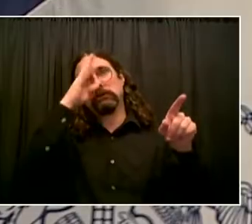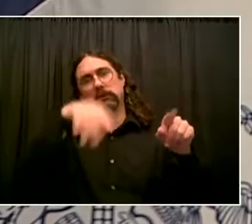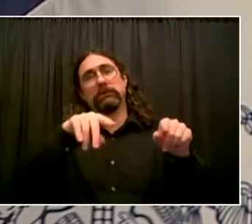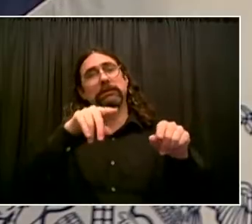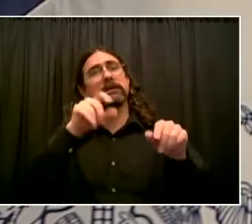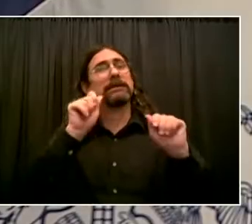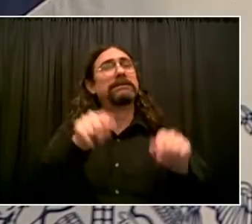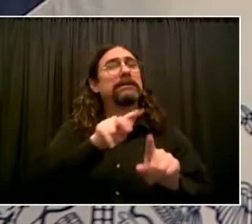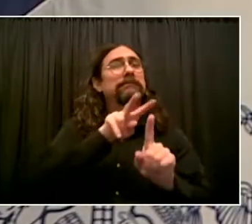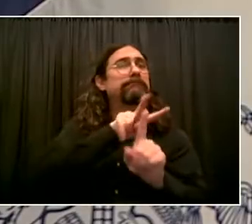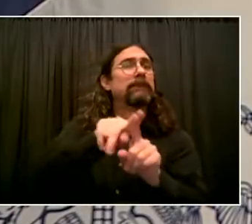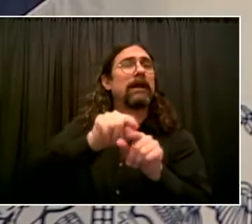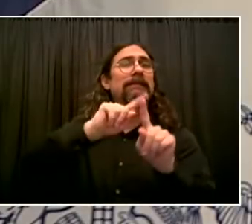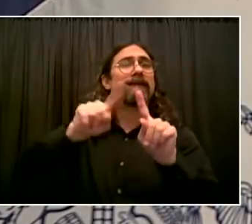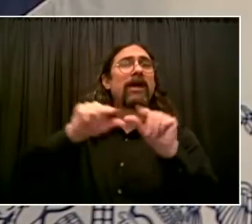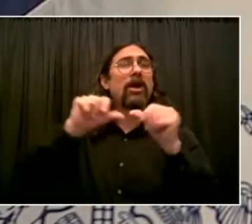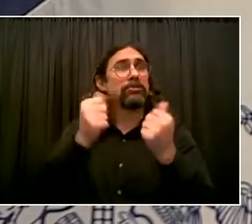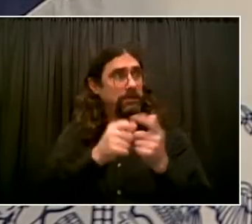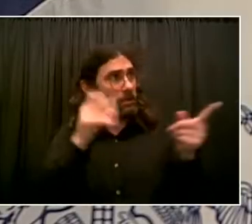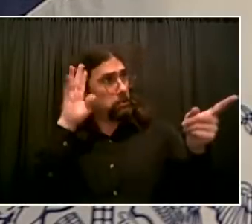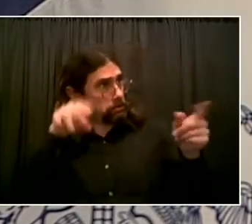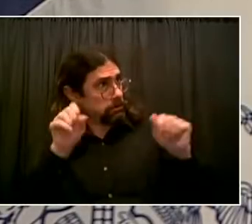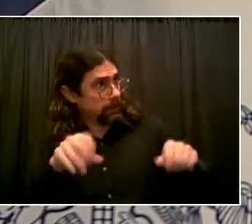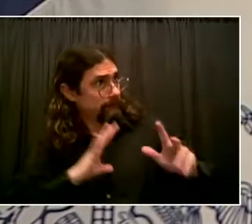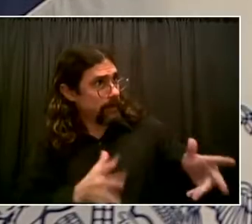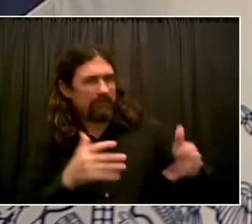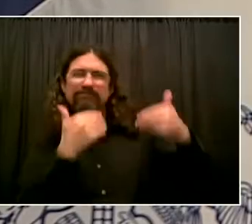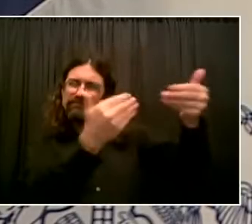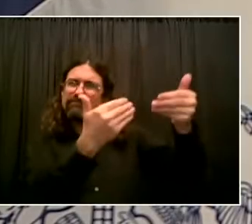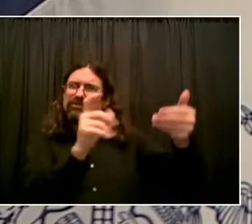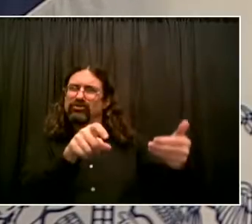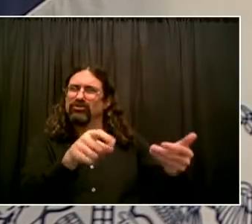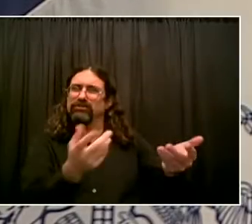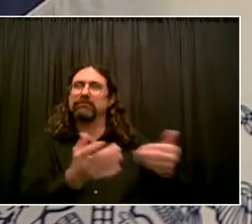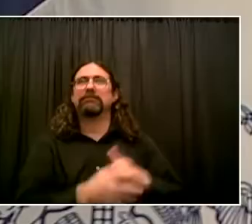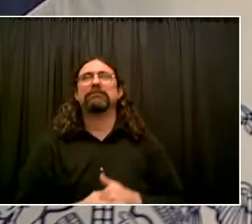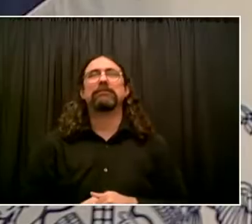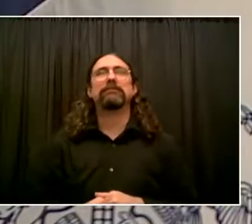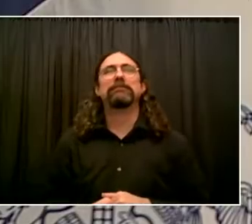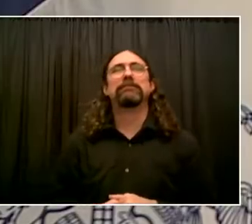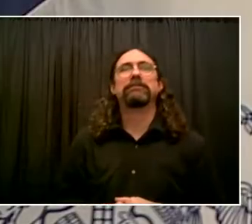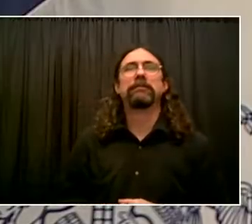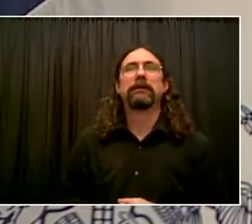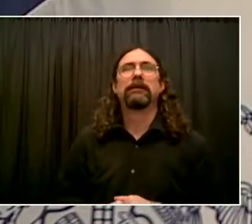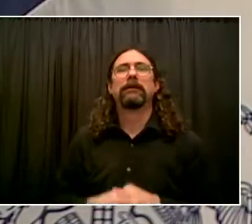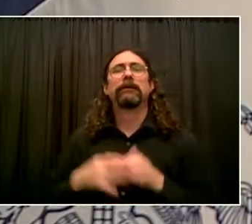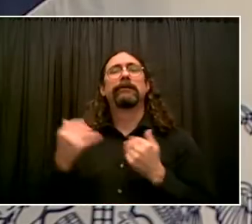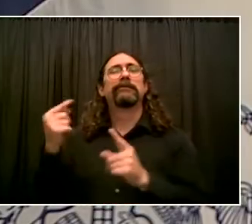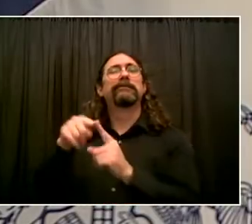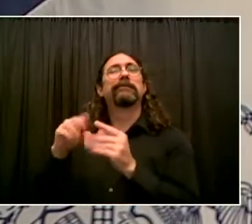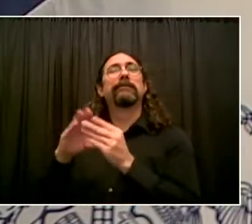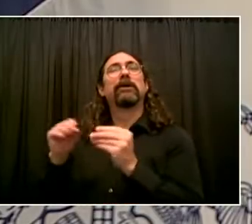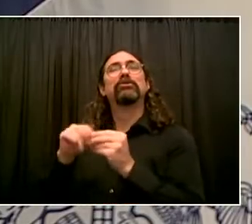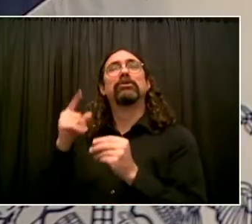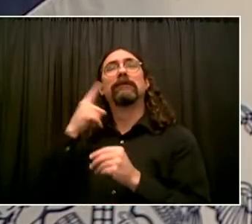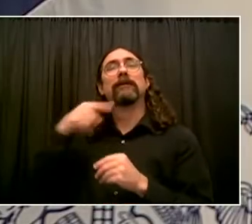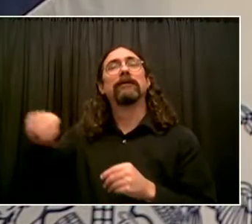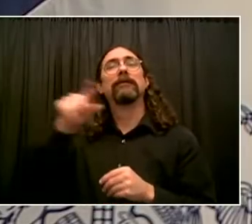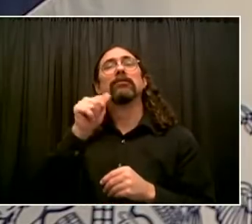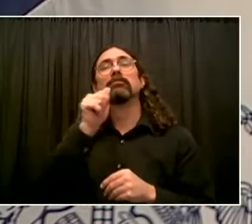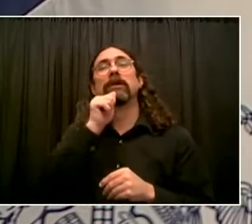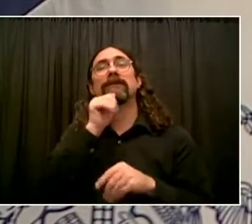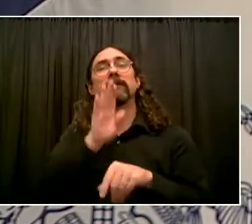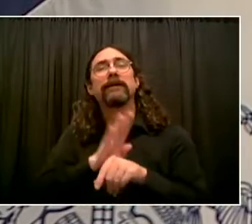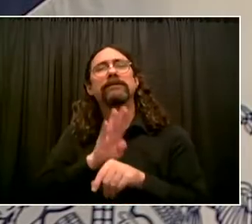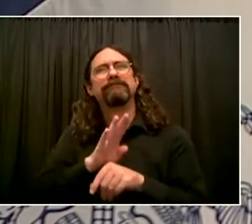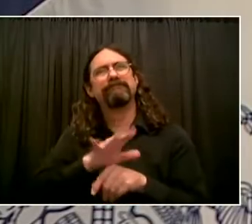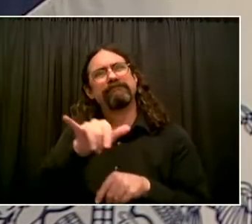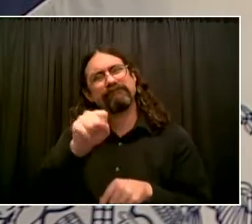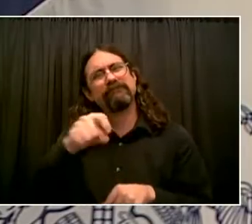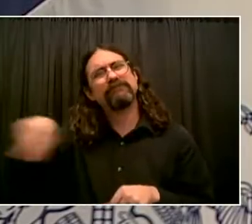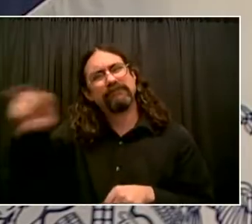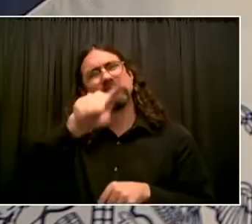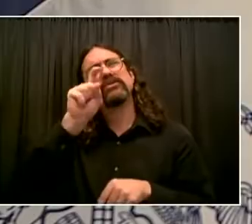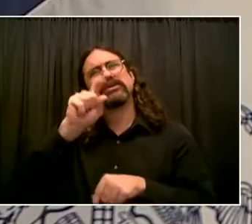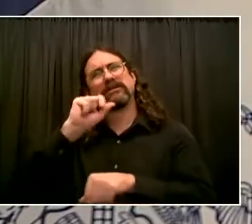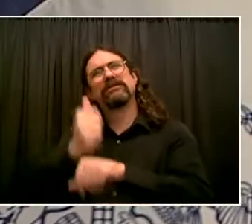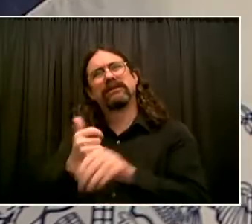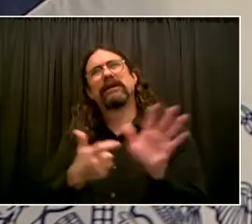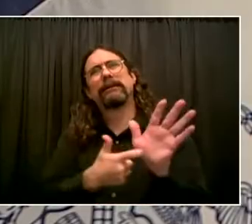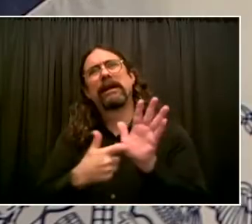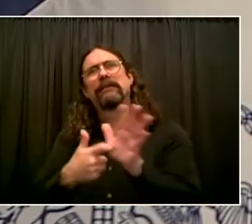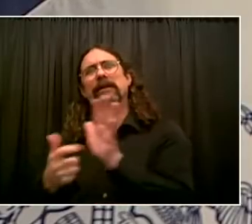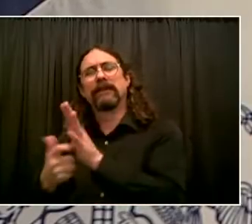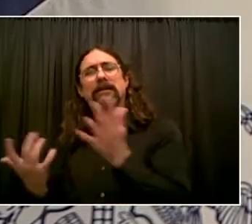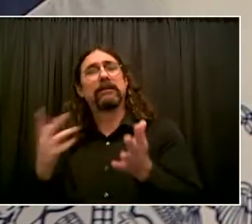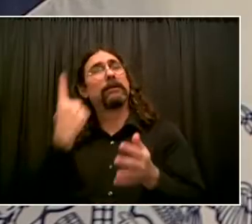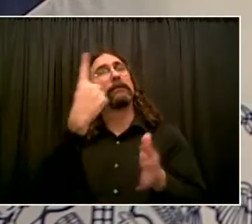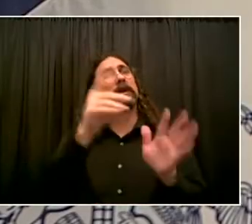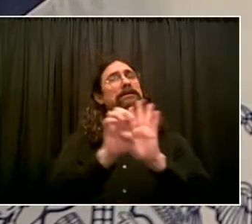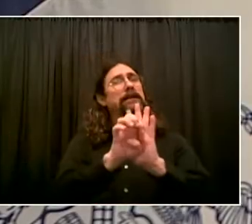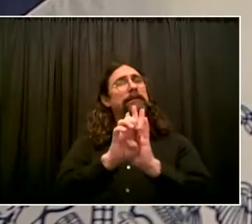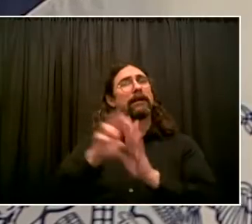WORKFORCE THAT THE GOVERNOR CAN